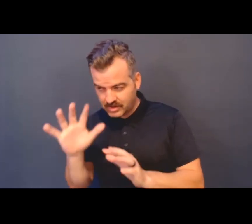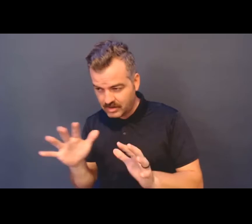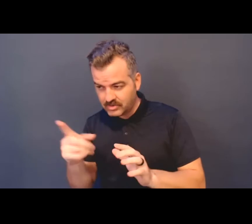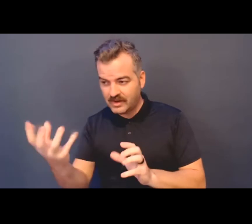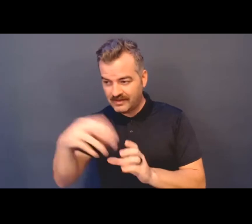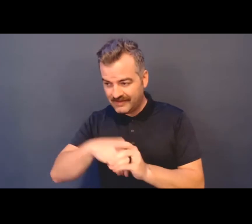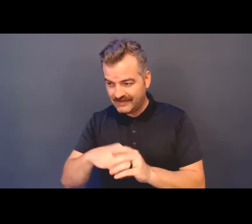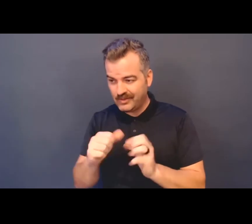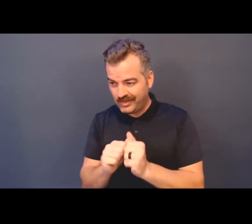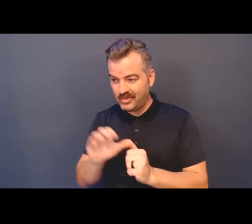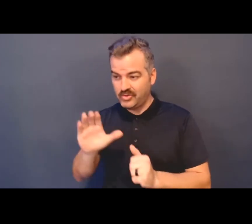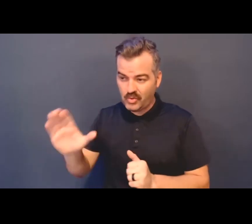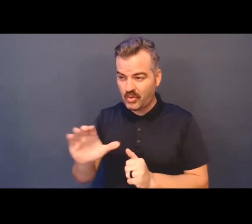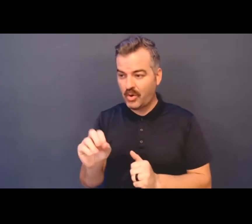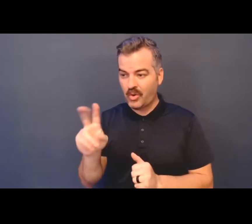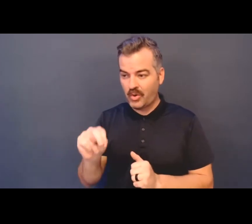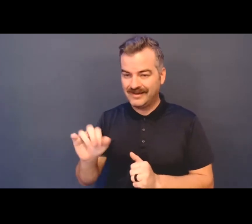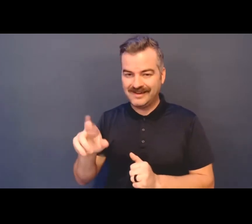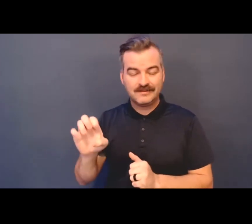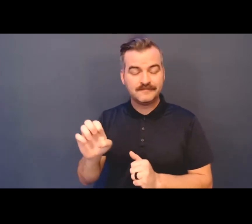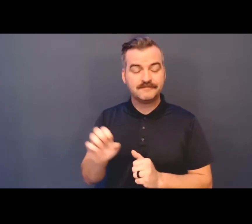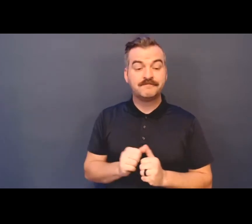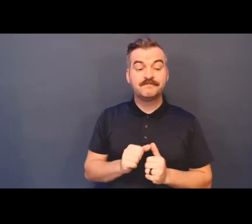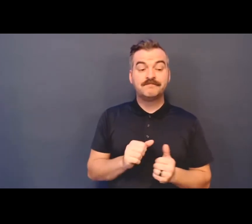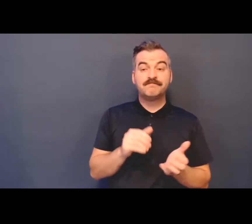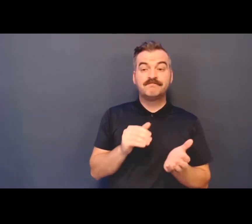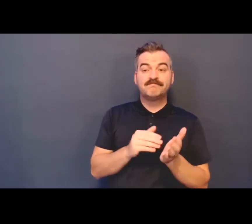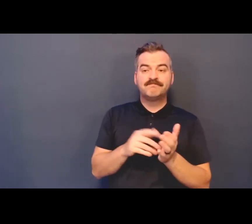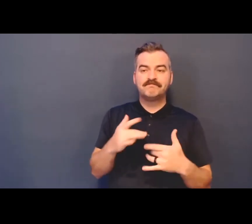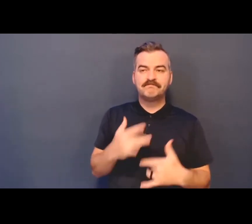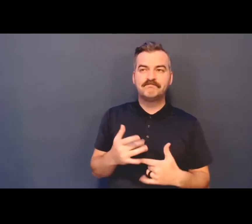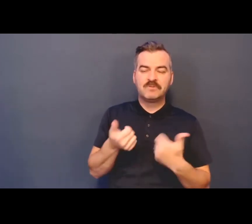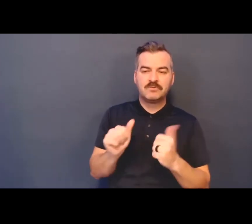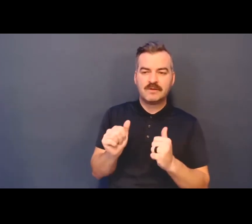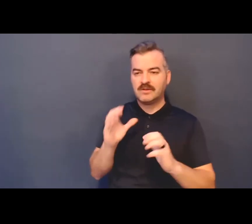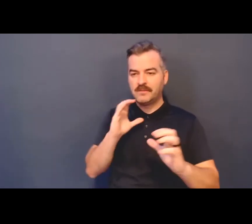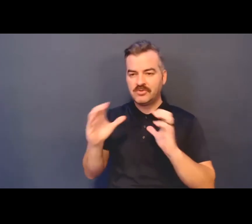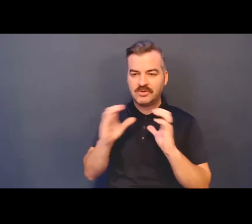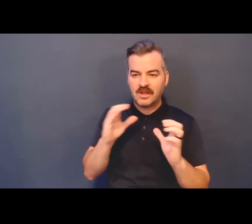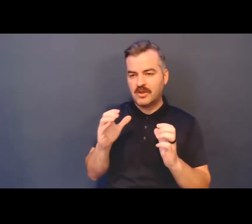in their care clinicians seek to communicate in ways comprehensible by the average person,